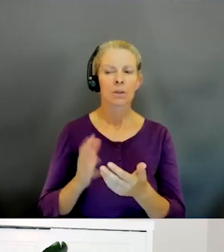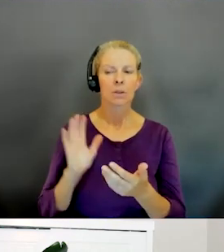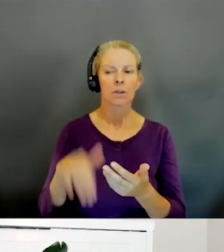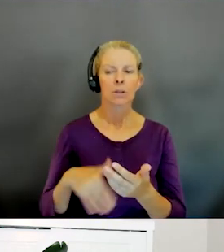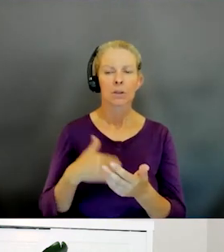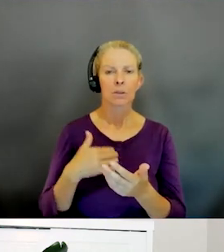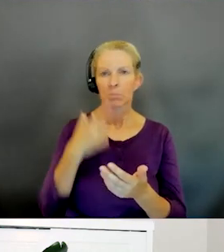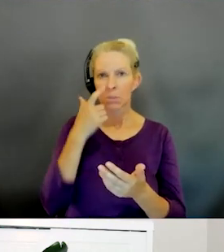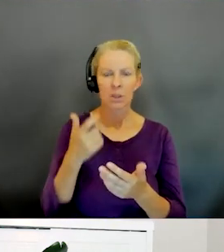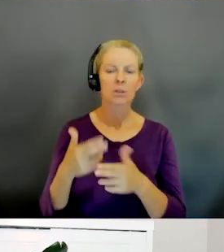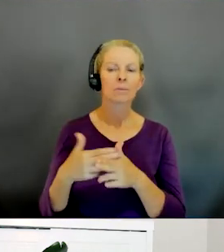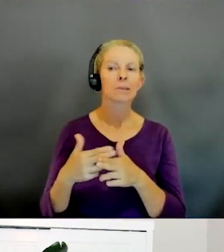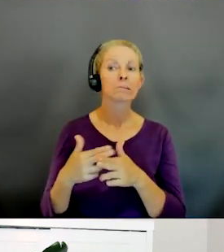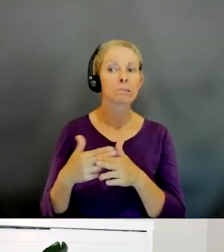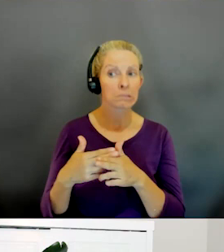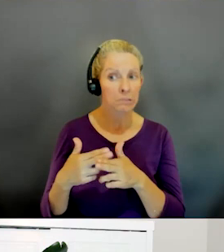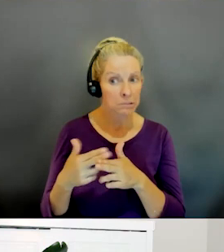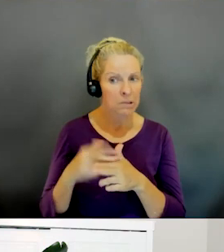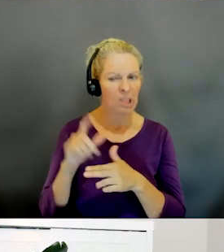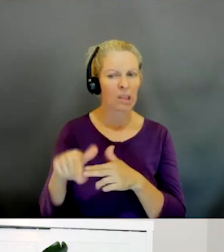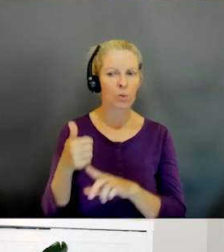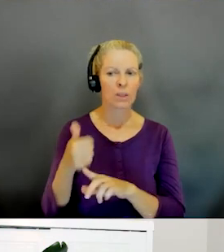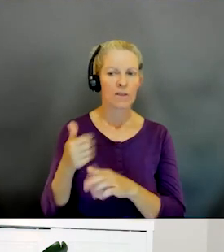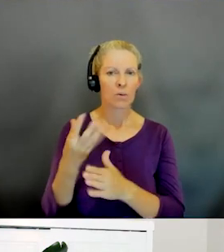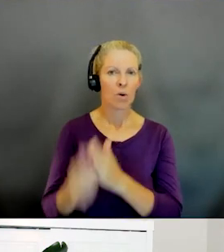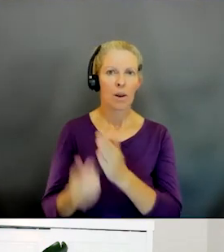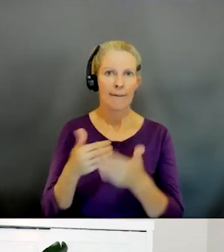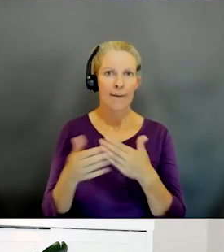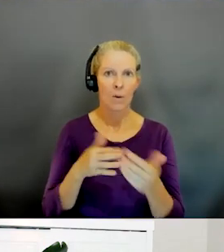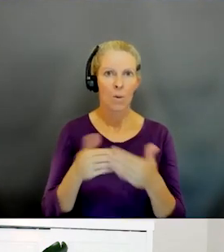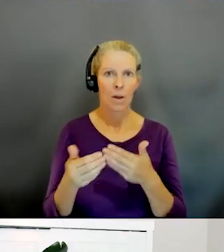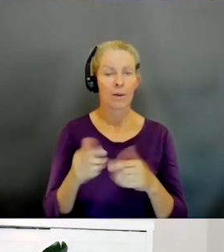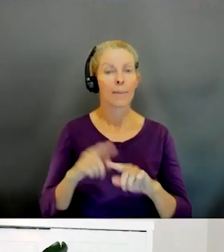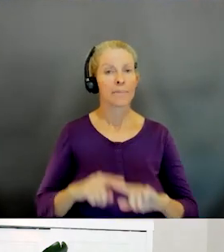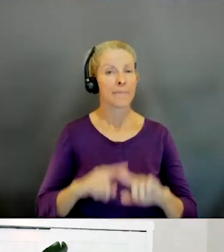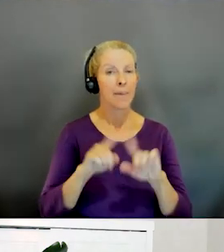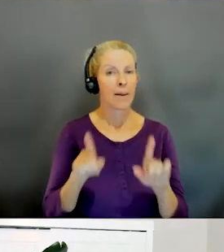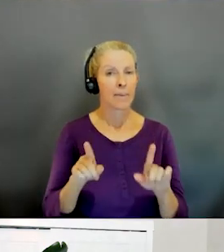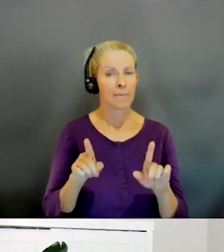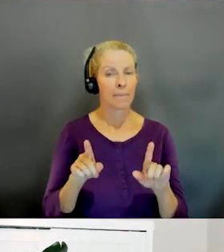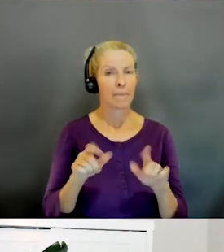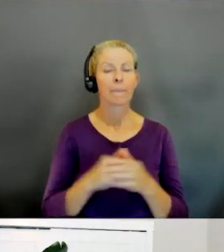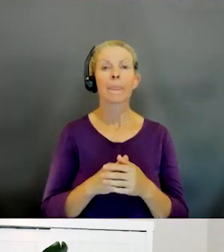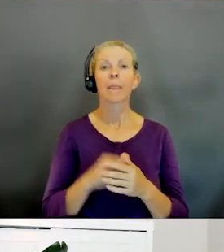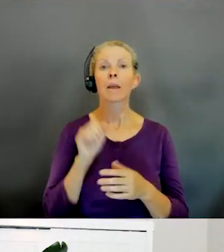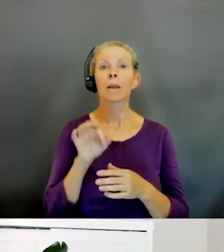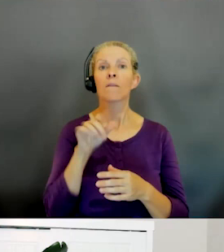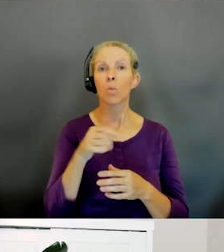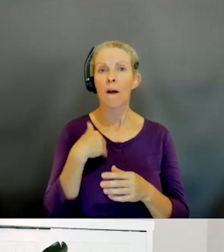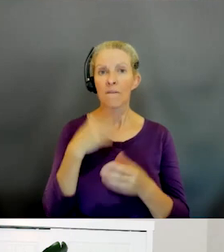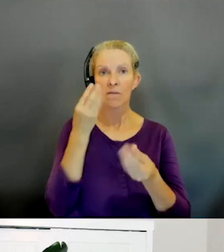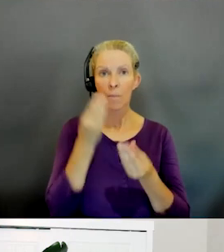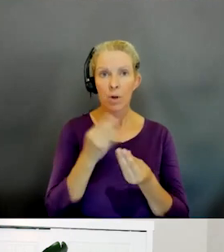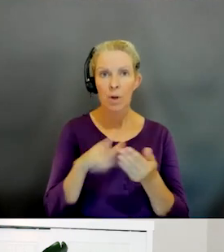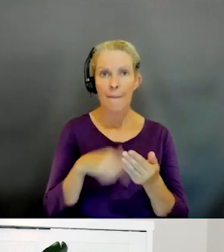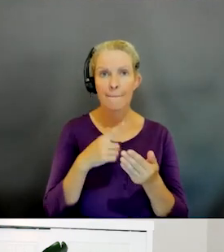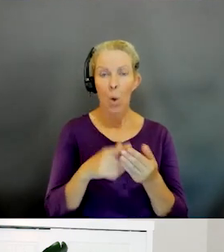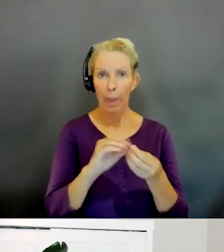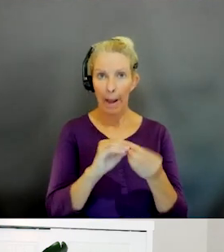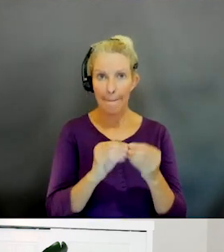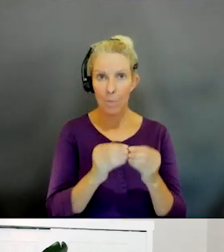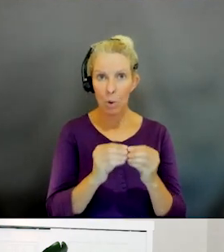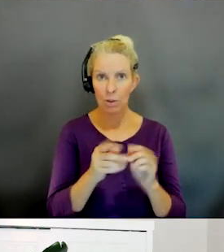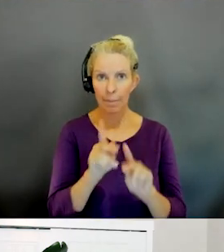But the fact is if you have information about the numbers of people that use that project or